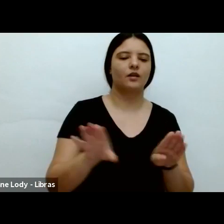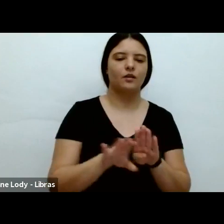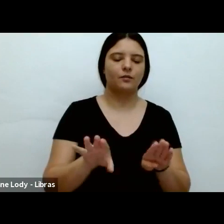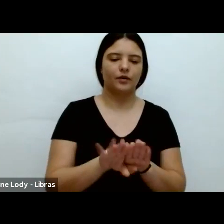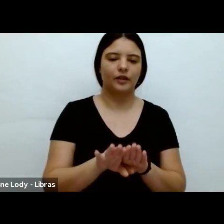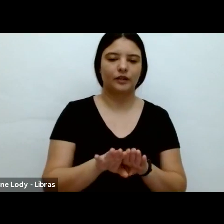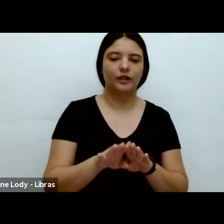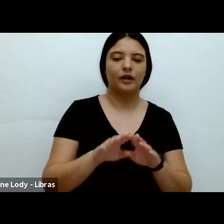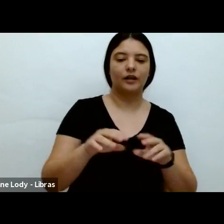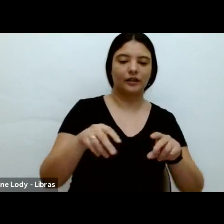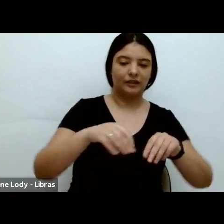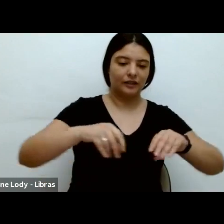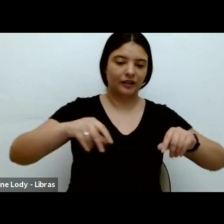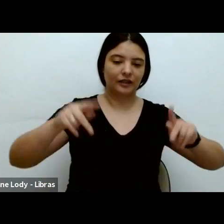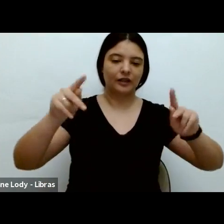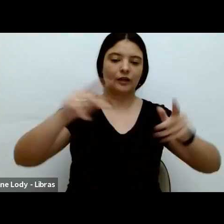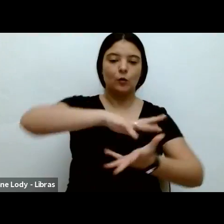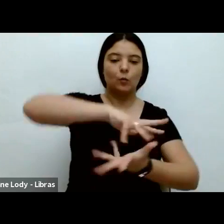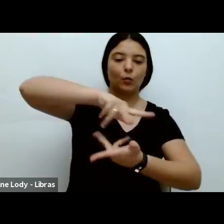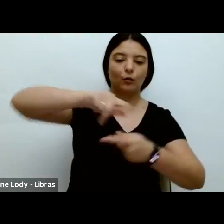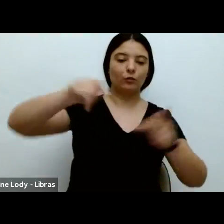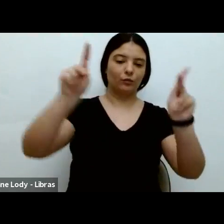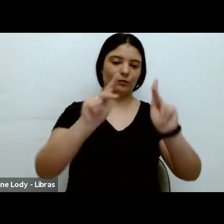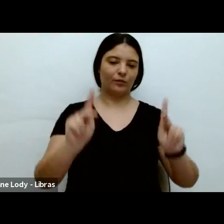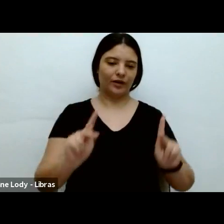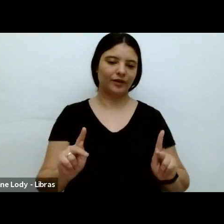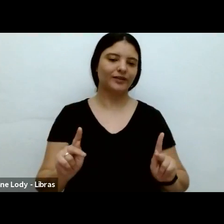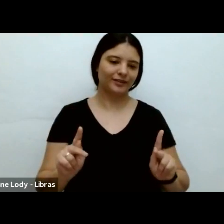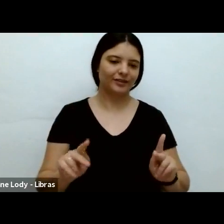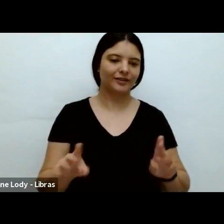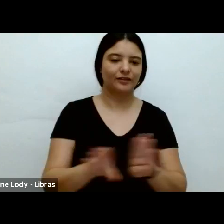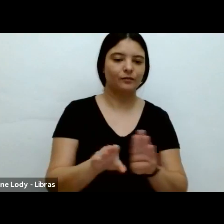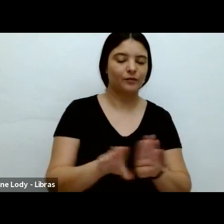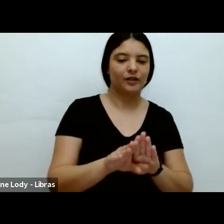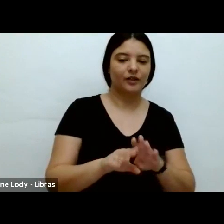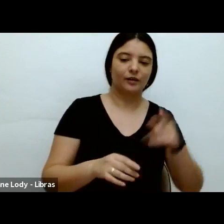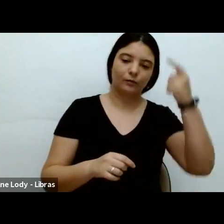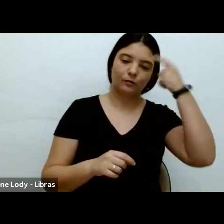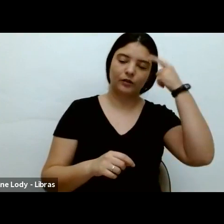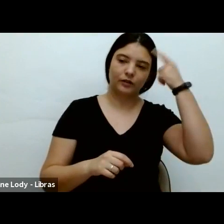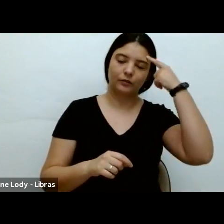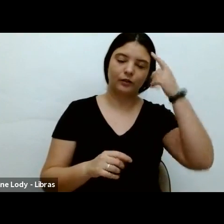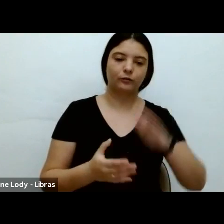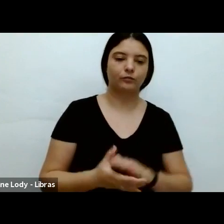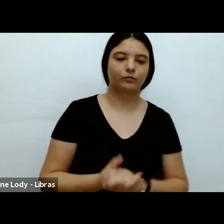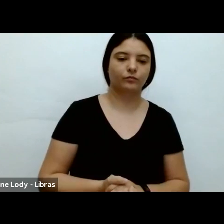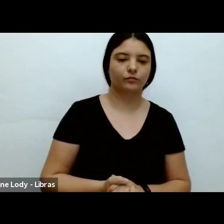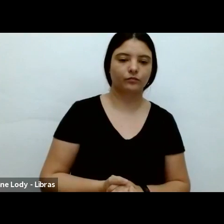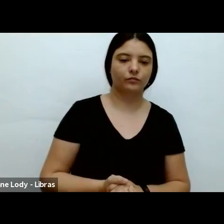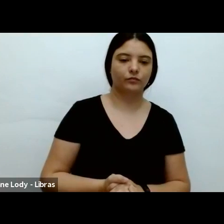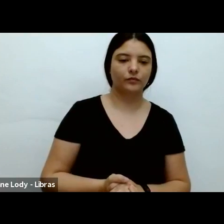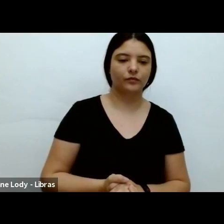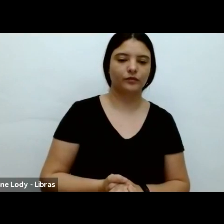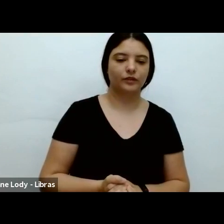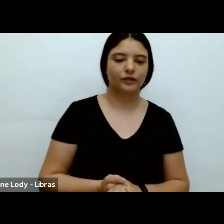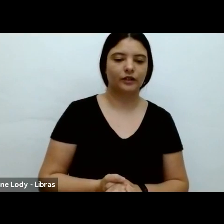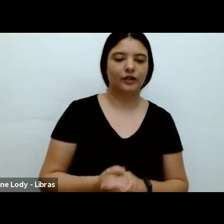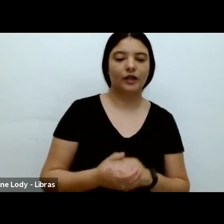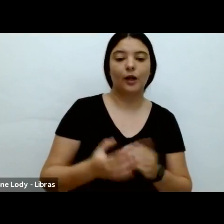globalization here. said that. condition condition or Older agreement between.